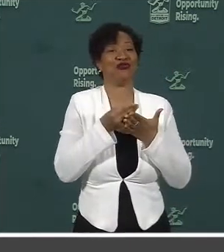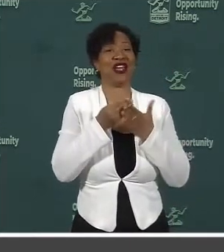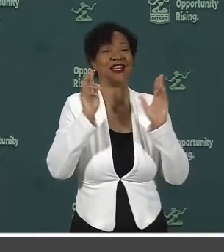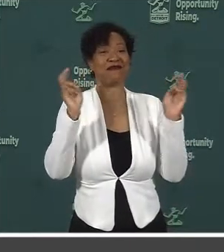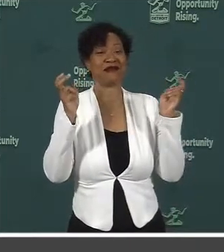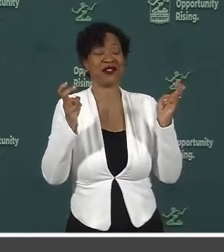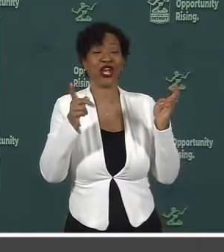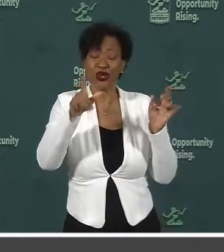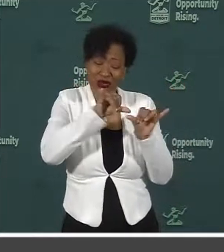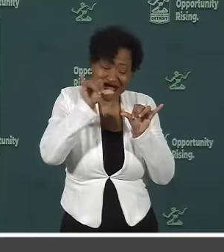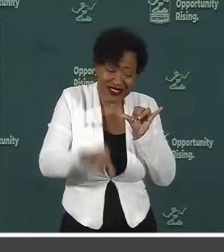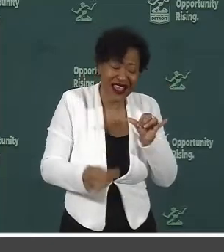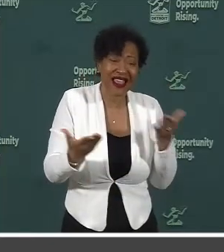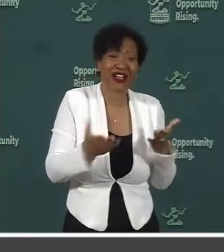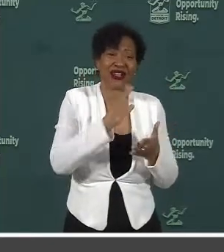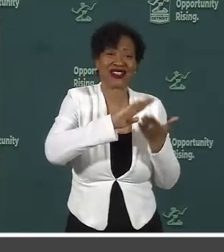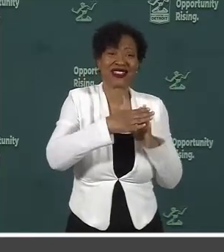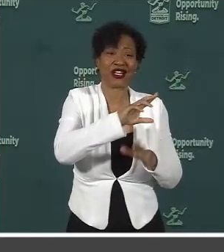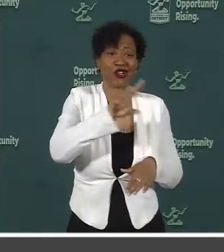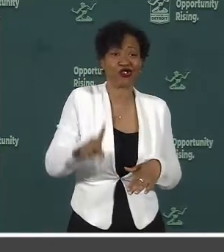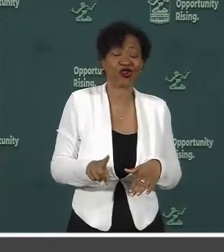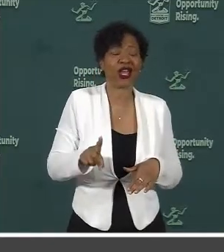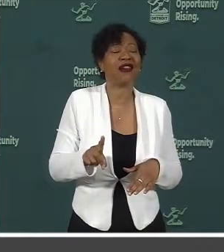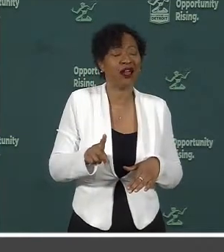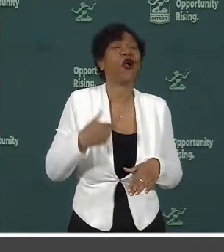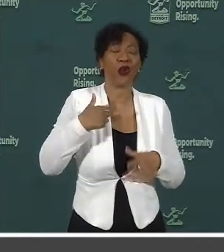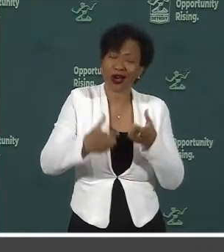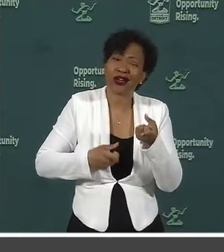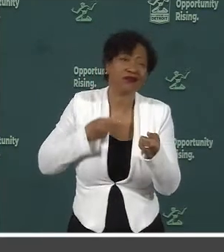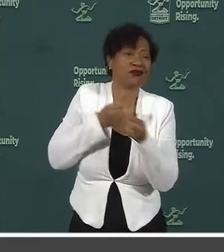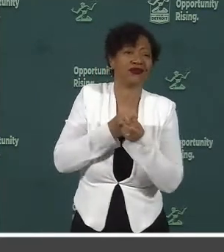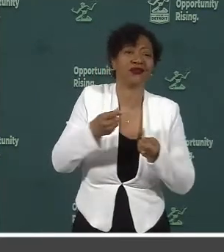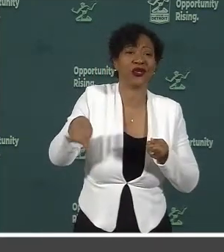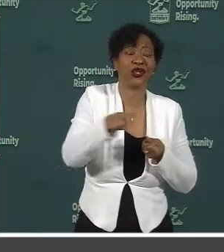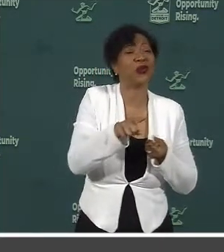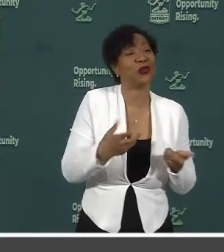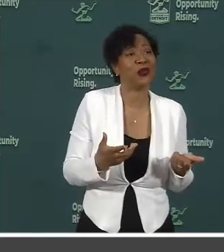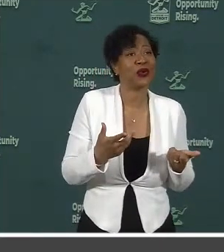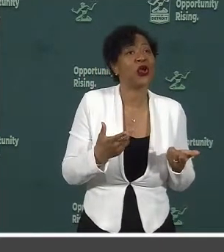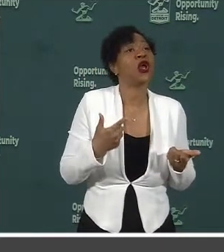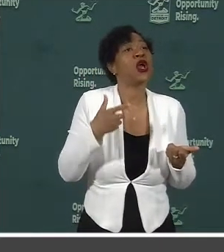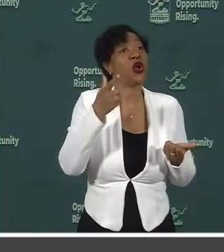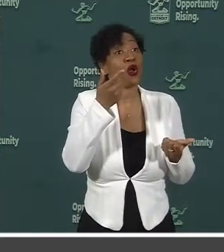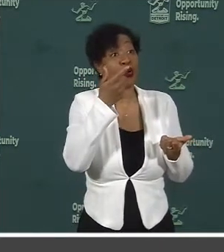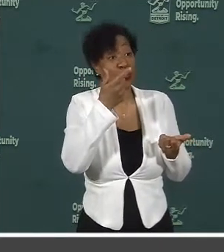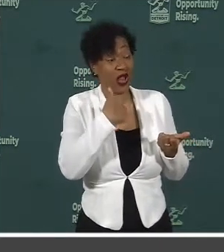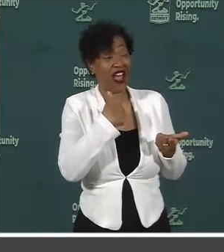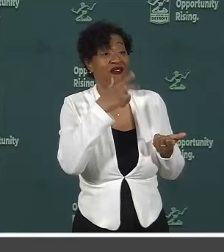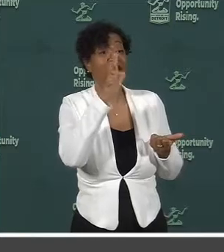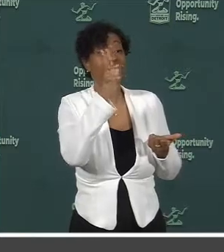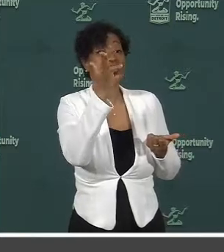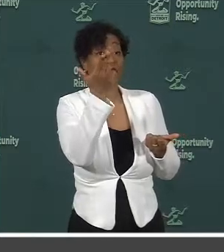STILL HERE WE'RE GOING TO FILL THOSE THIRTEEN THOUSAND JOBS SO GO TO DETROIT AT WORK DOTCOM OR